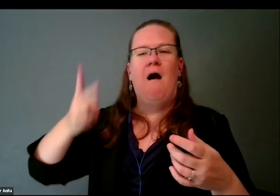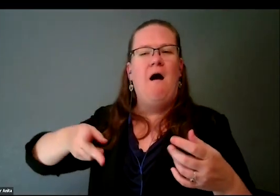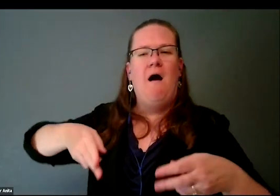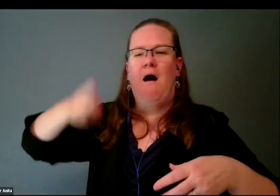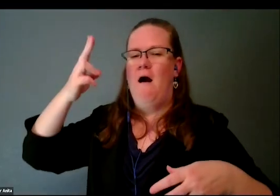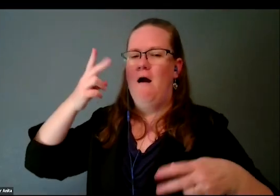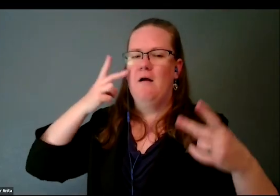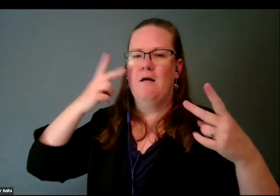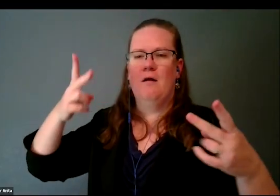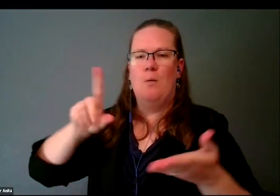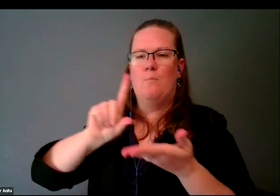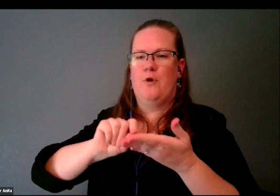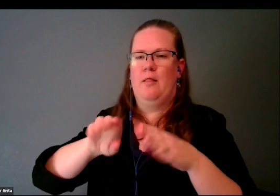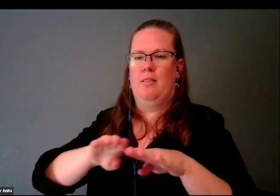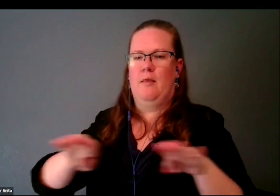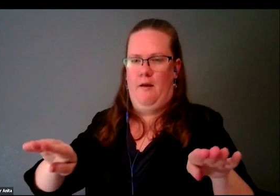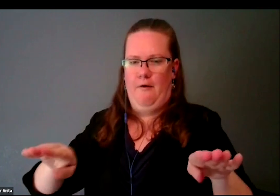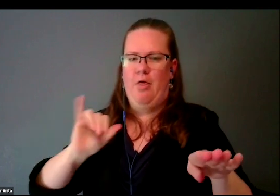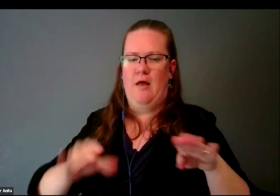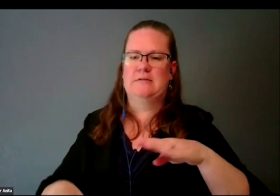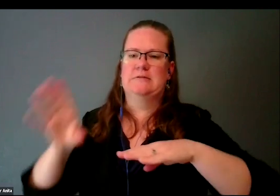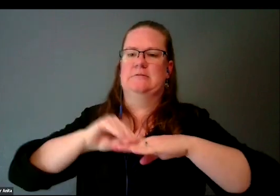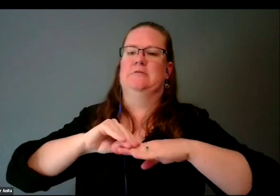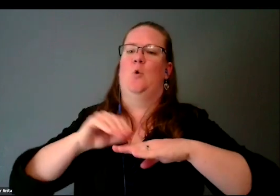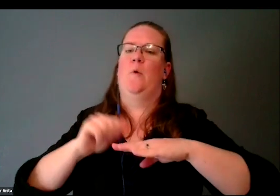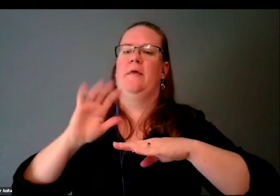some clear acrylic that's been laser cut